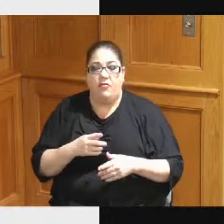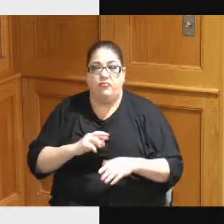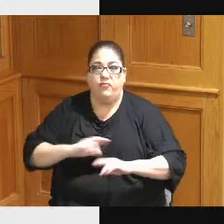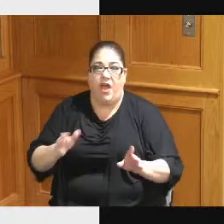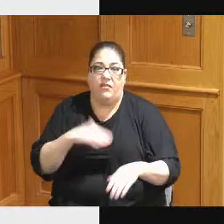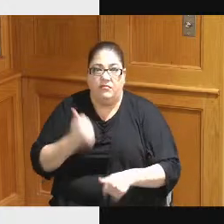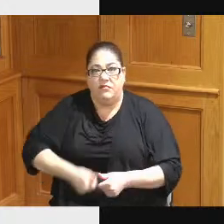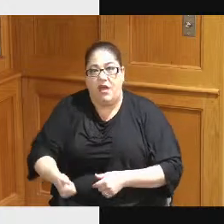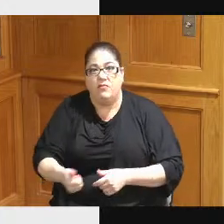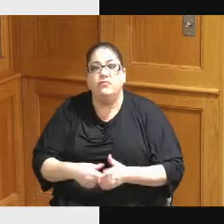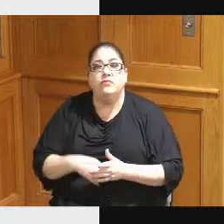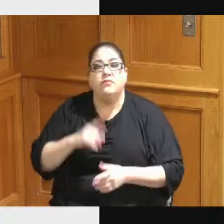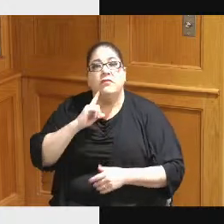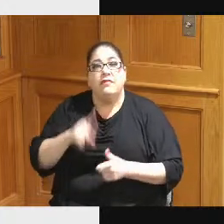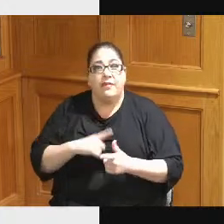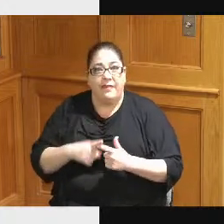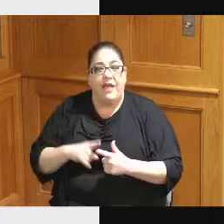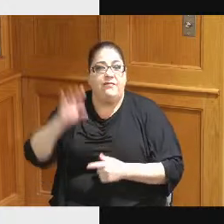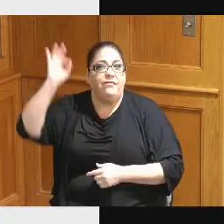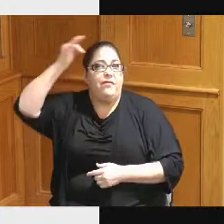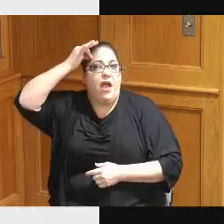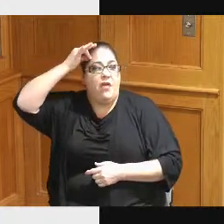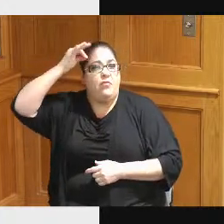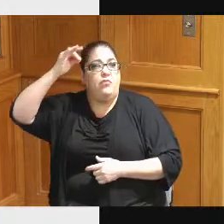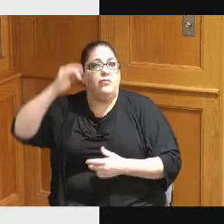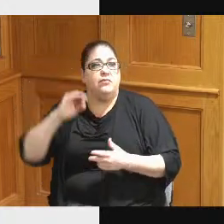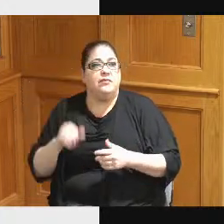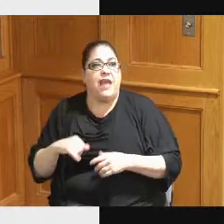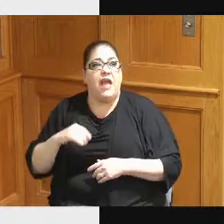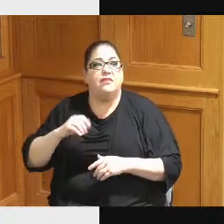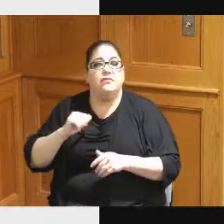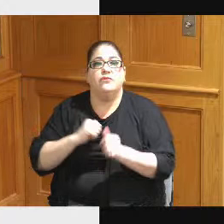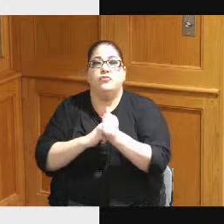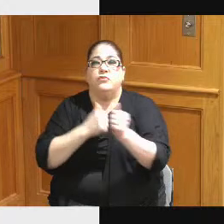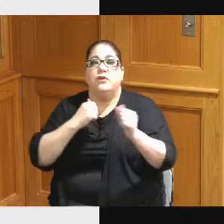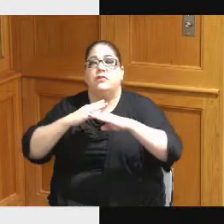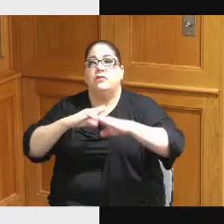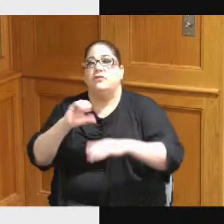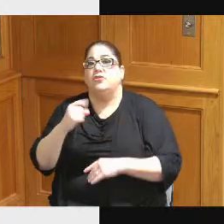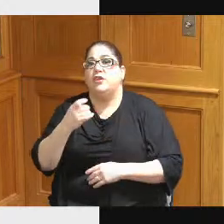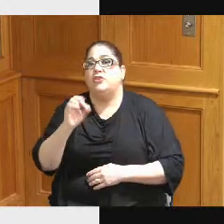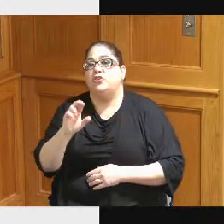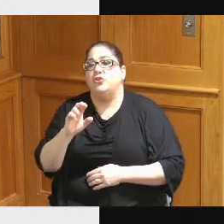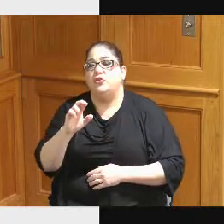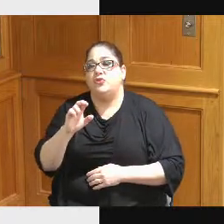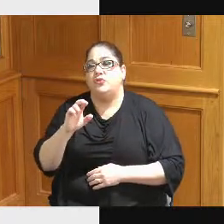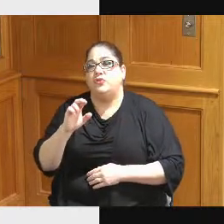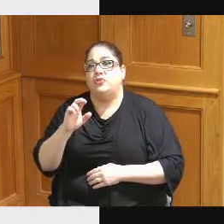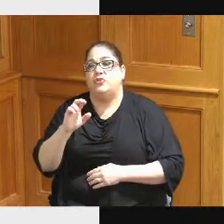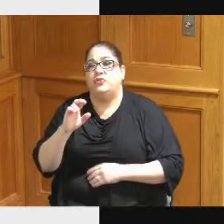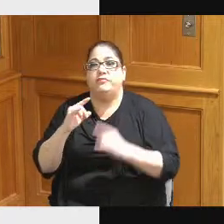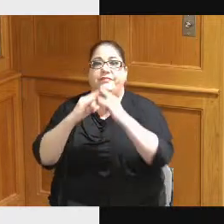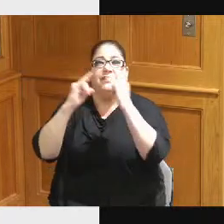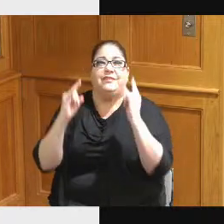not which is why we list that a shelter diversion as a type of prevention and we have three partner